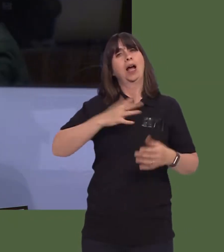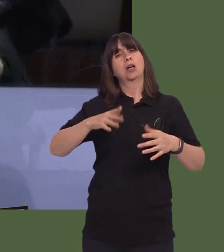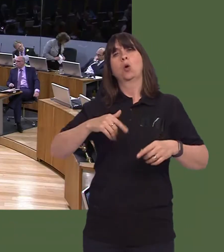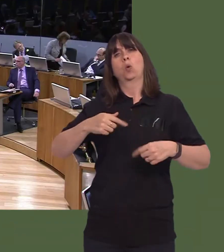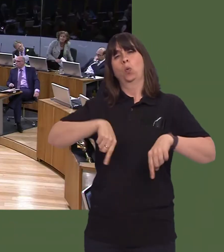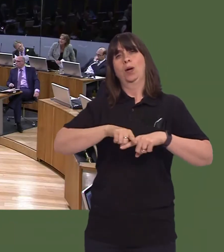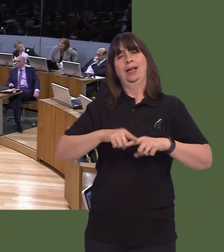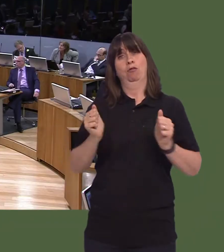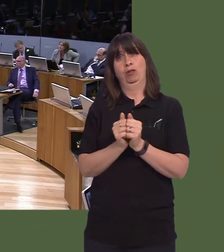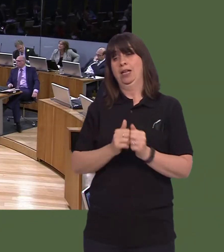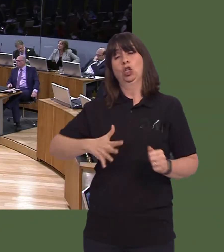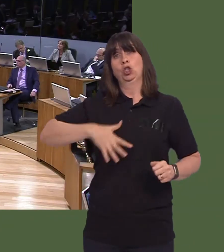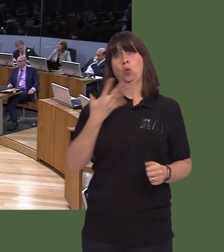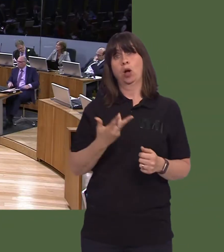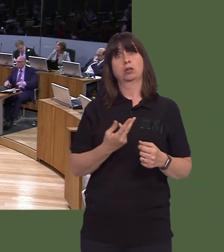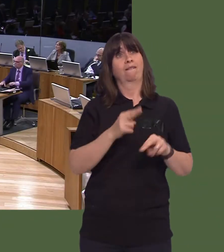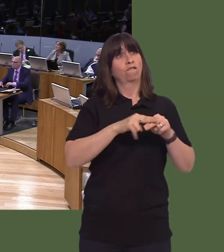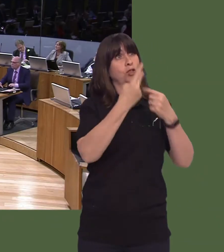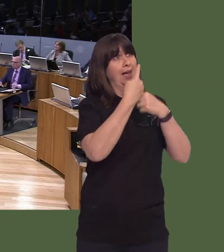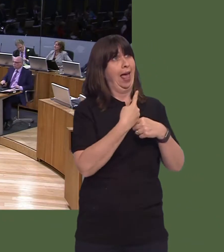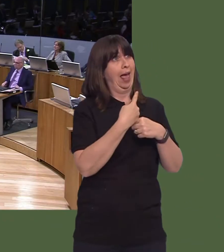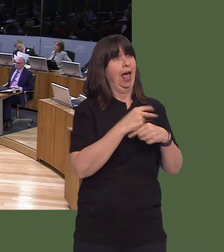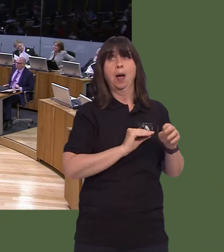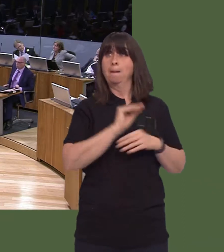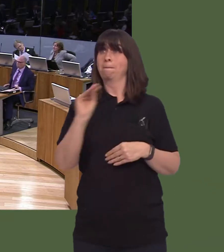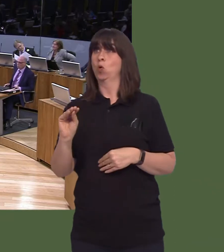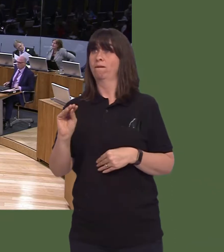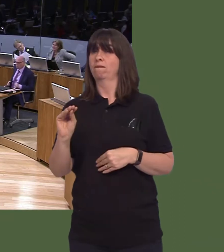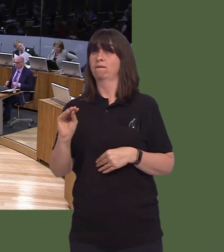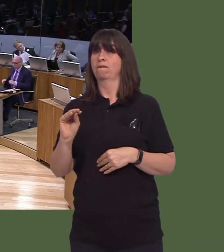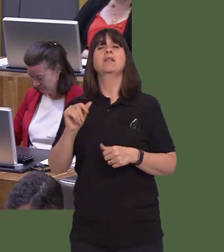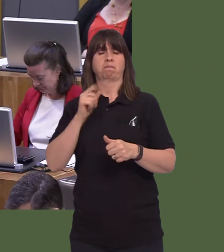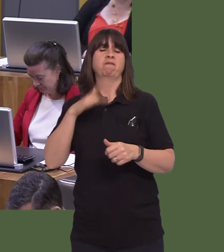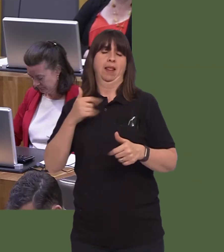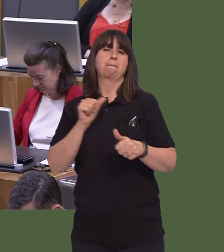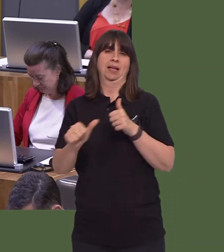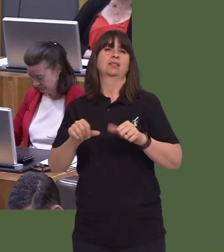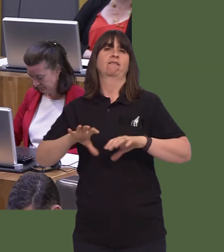Carwyn Jones AM: Some local authorities have done it already. Because they've done it already, I can't see why others cannot follow suit.